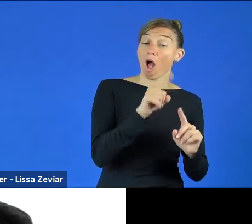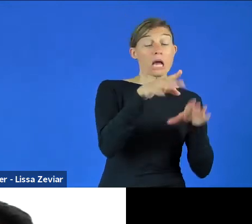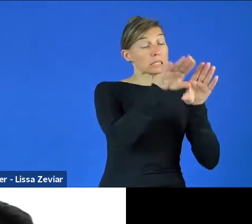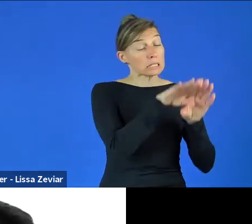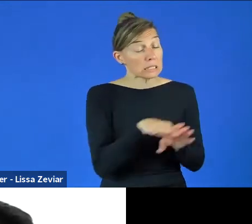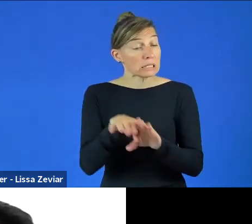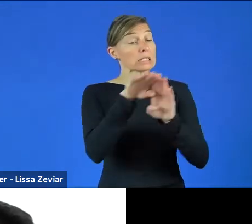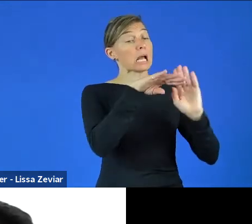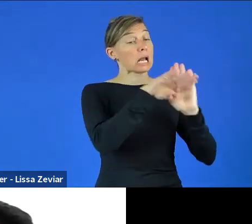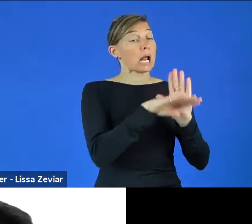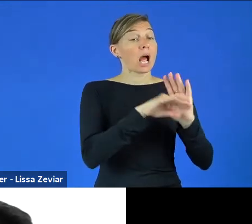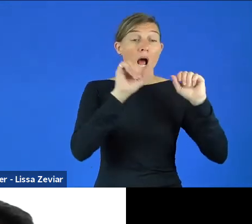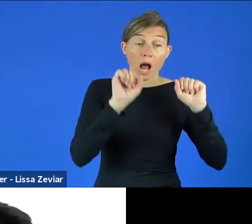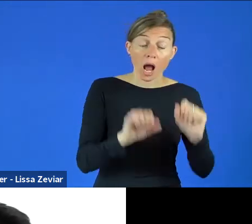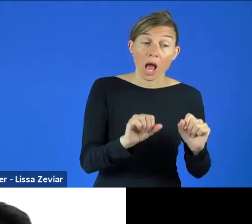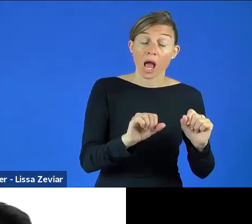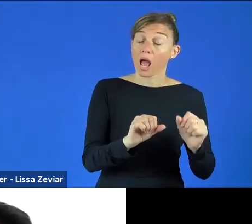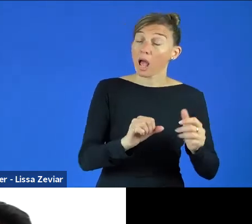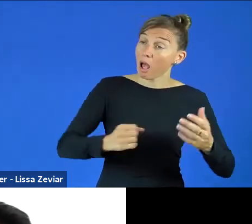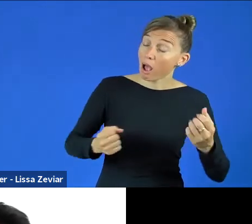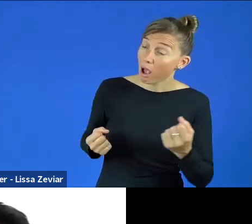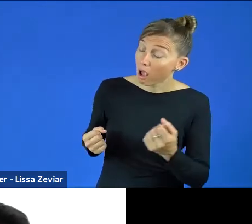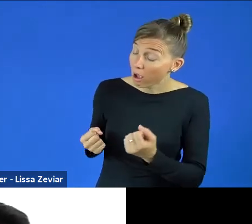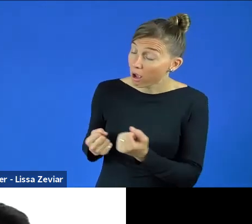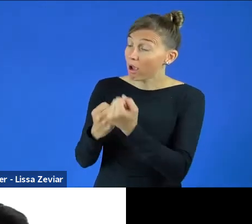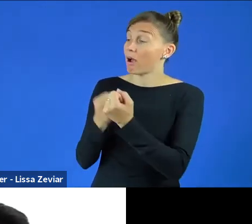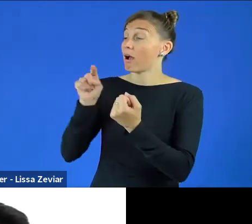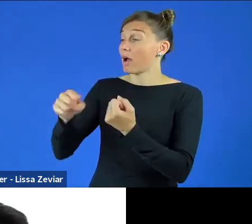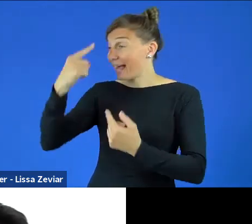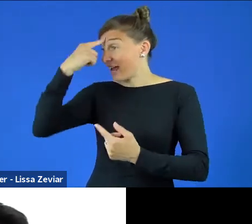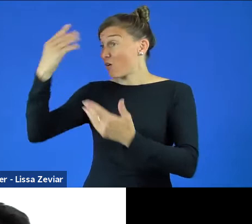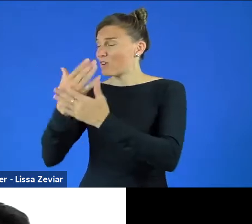how innovation and product invention can affect standardisation